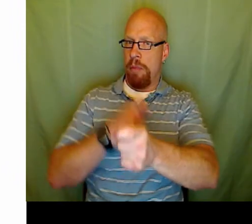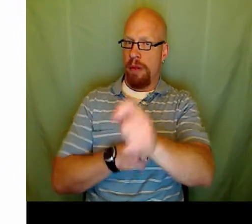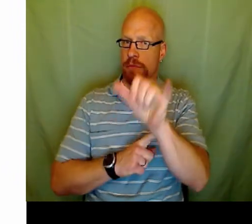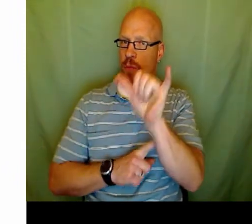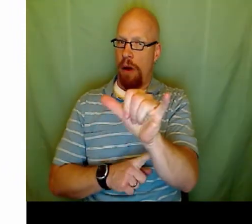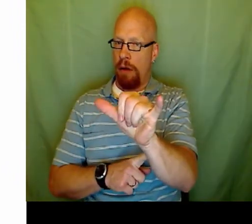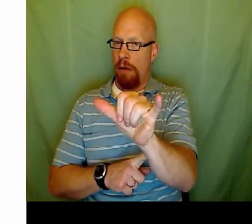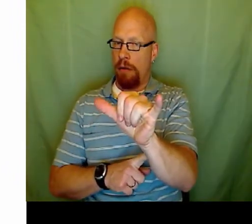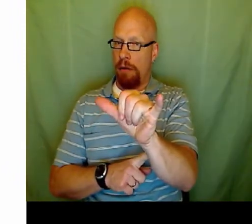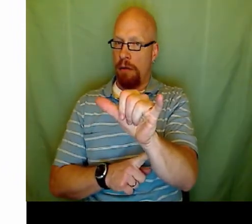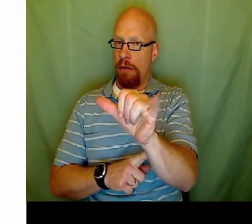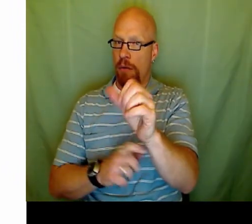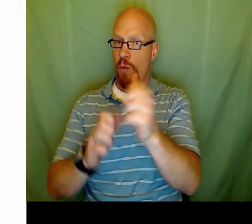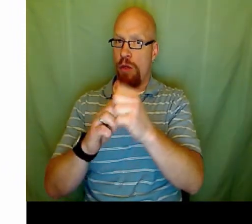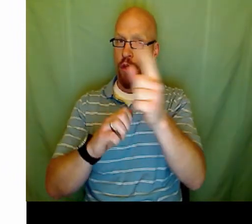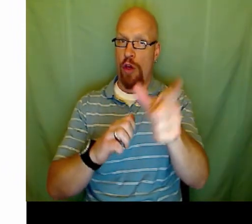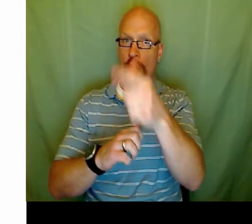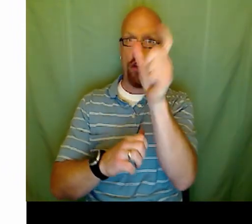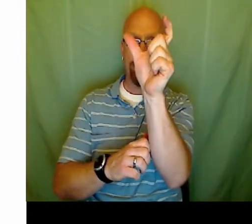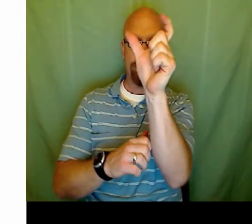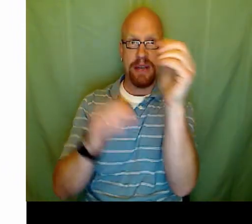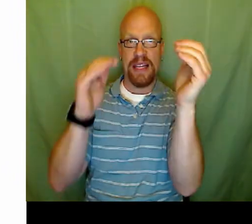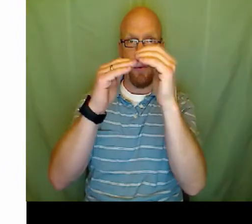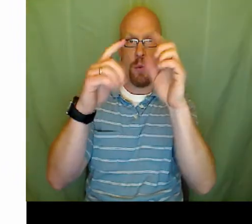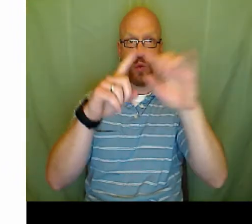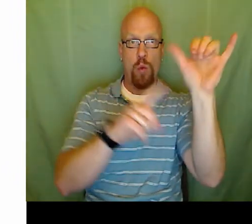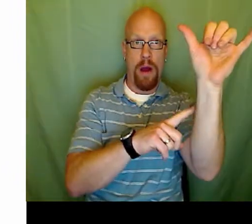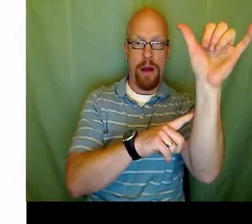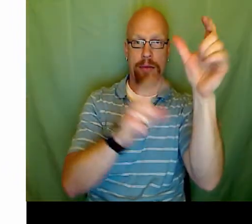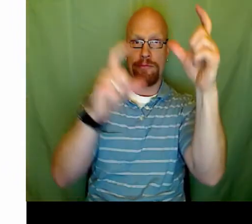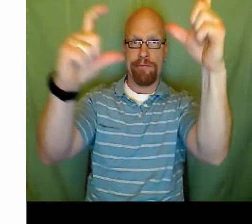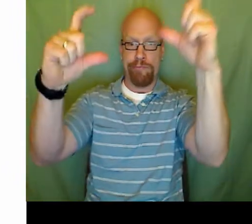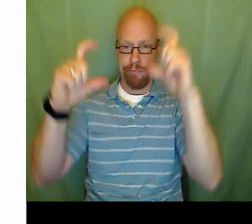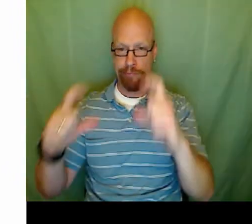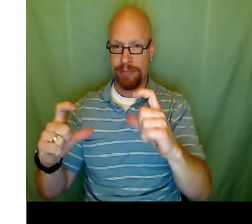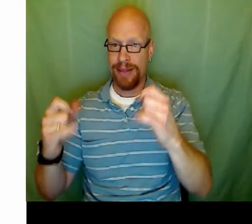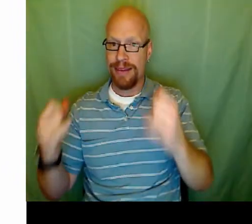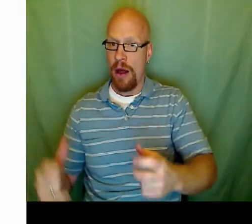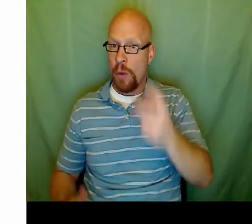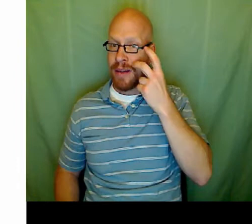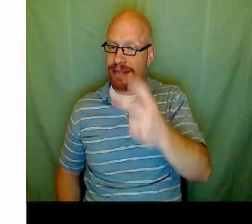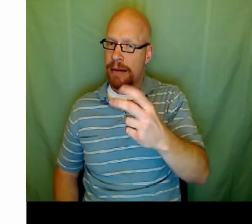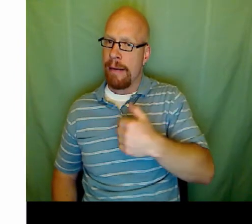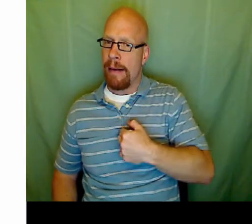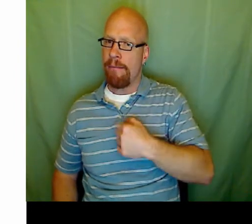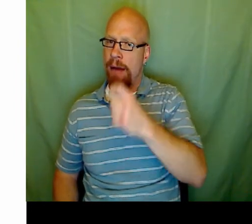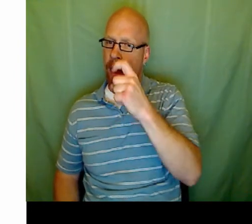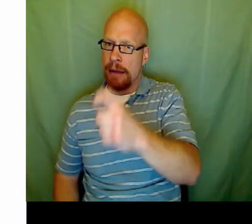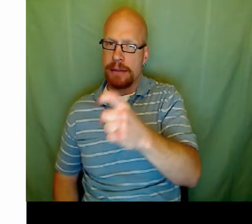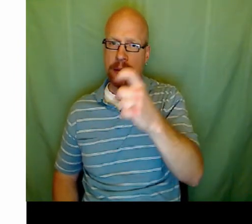Okay. Now what you can see is I've replaced the y variable -- that second equation -- with the equivalent part